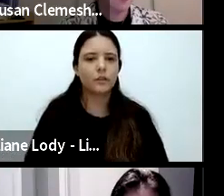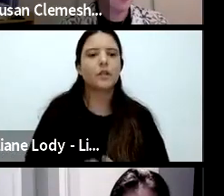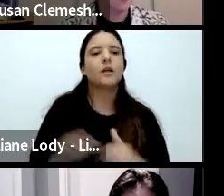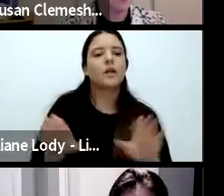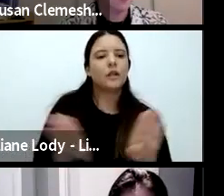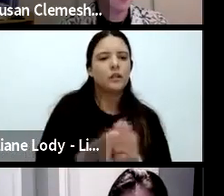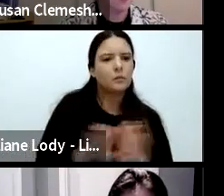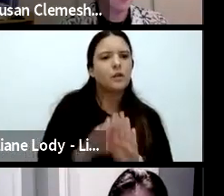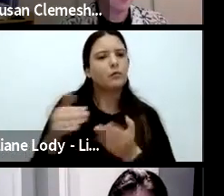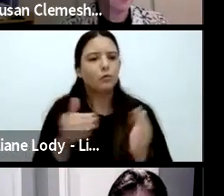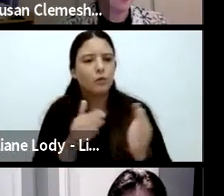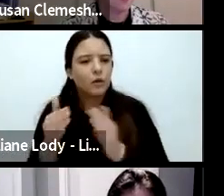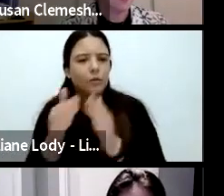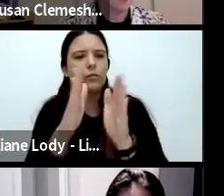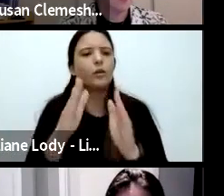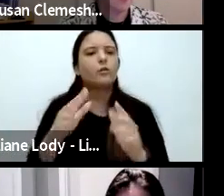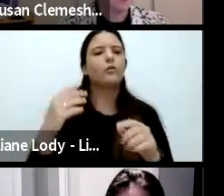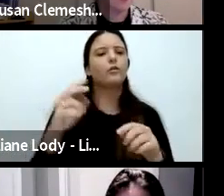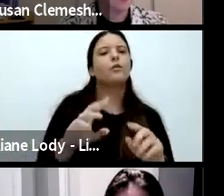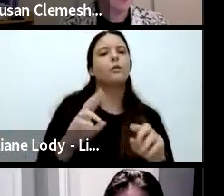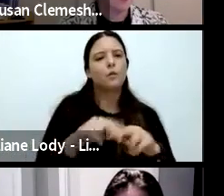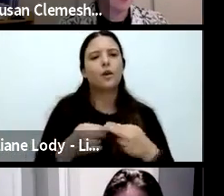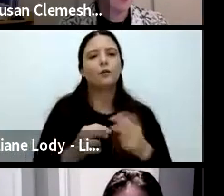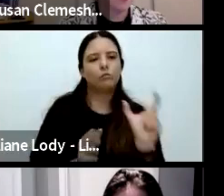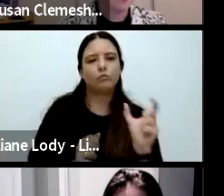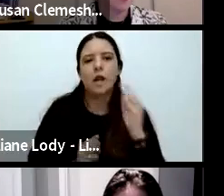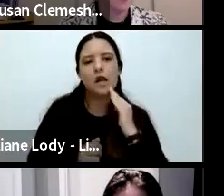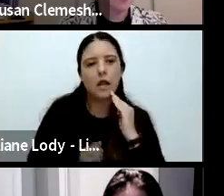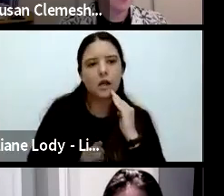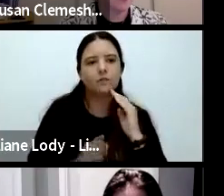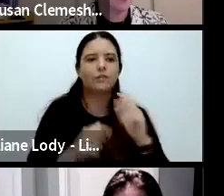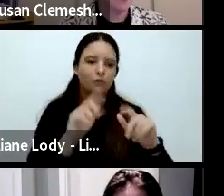perspective, and the path, the pathways of. defects ology and even though it. t has this now